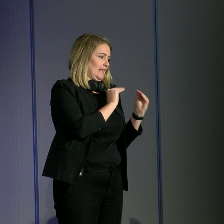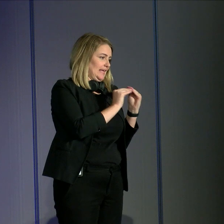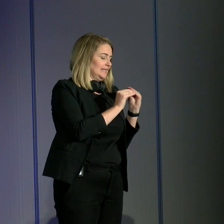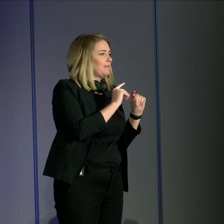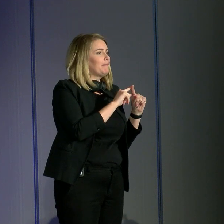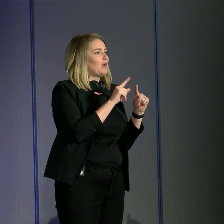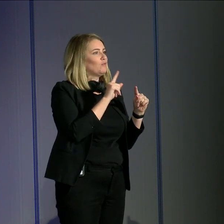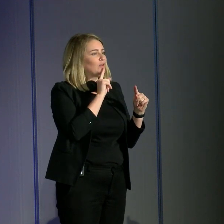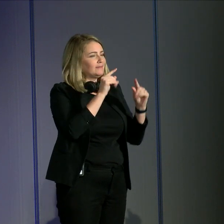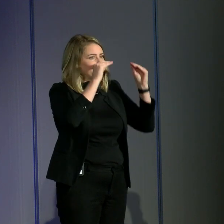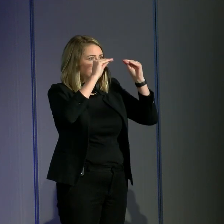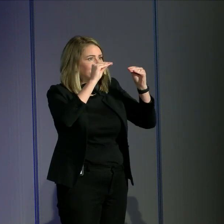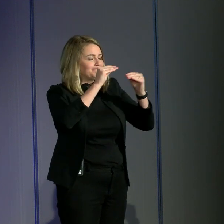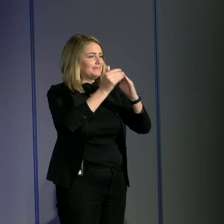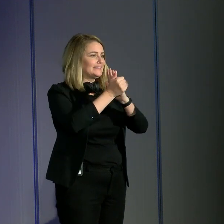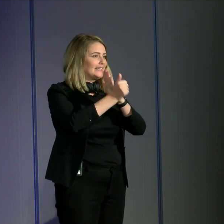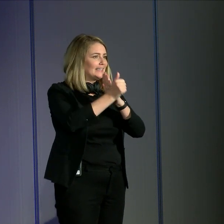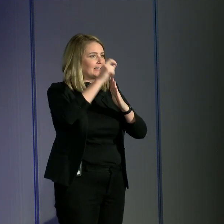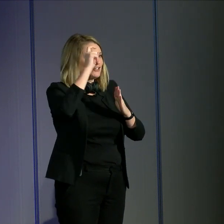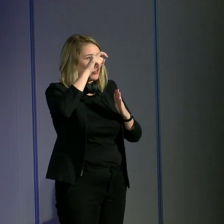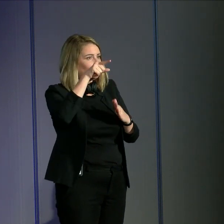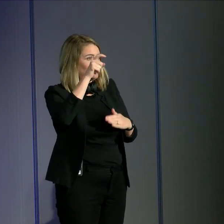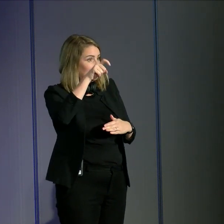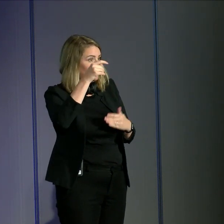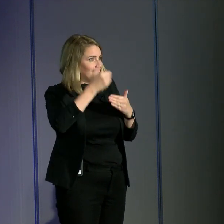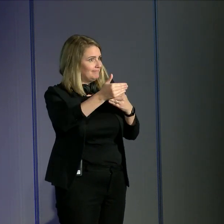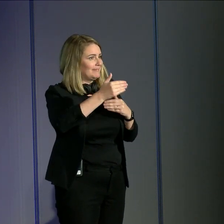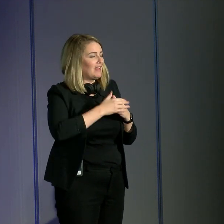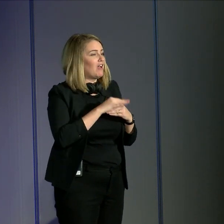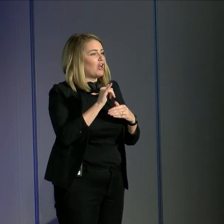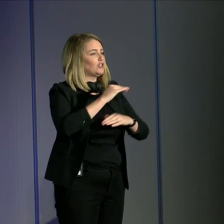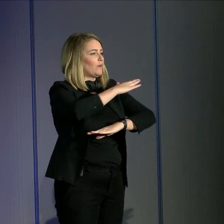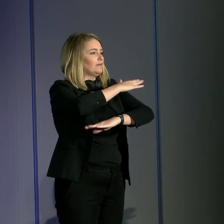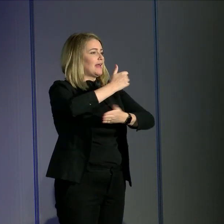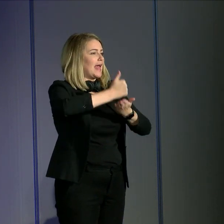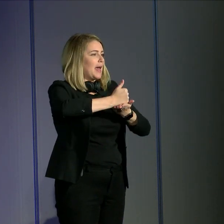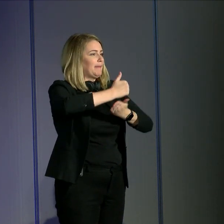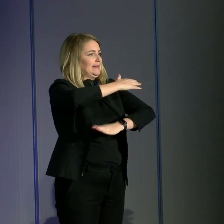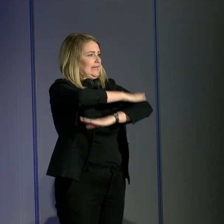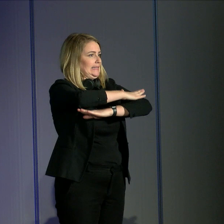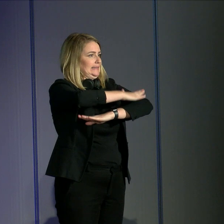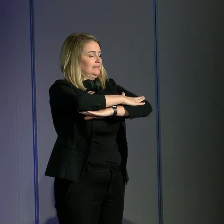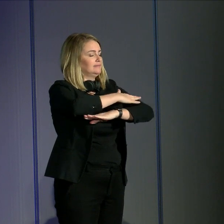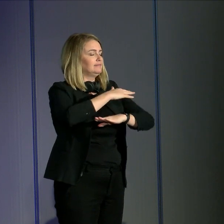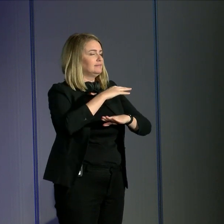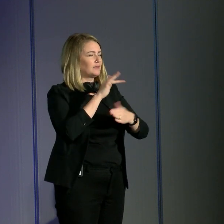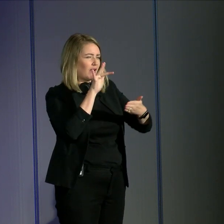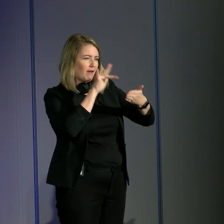knowledge you need and finally a Help Desk service where you can connect with our consultants